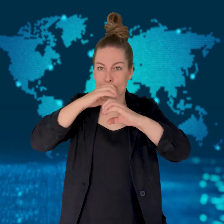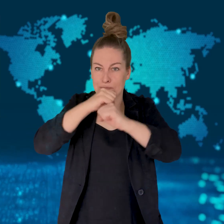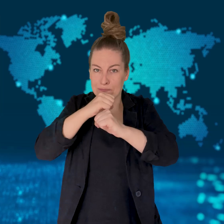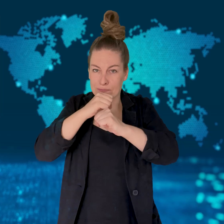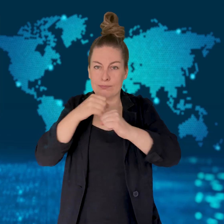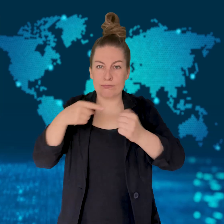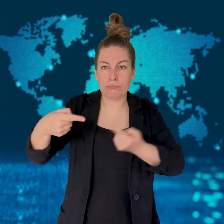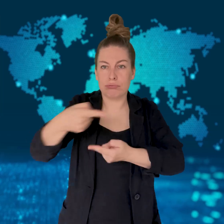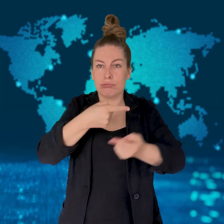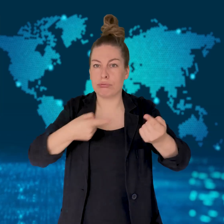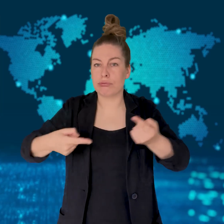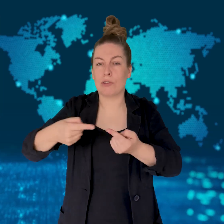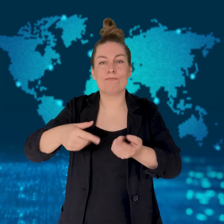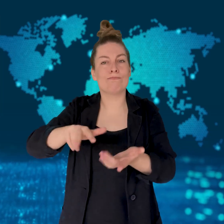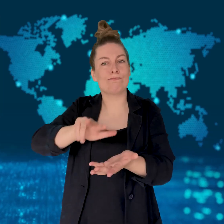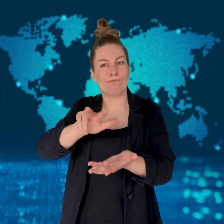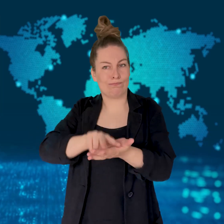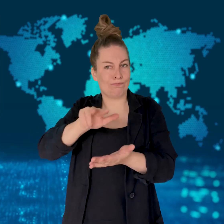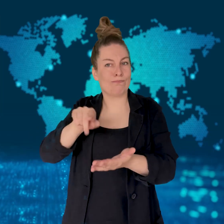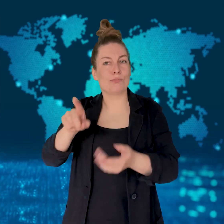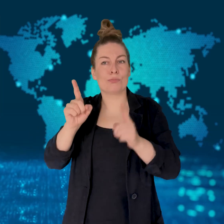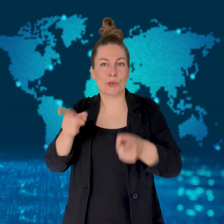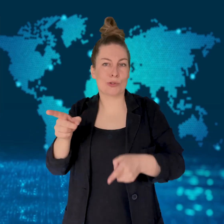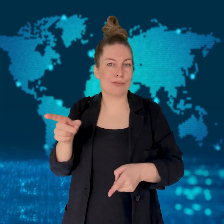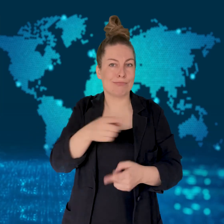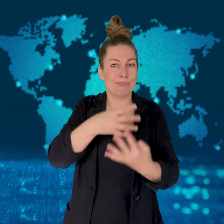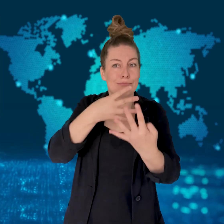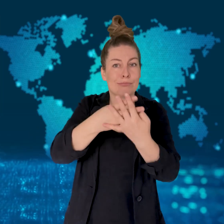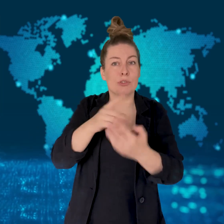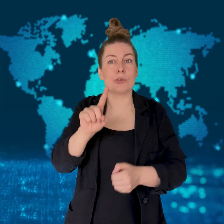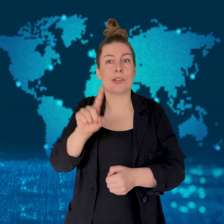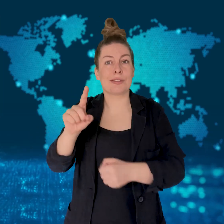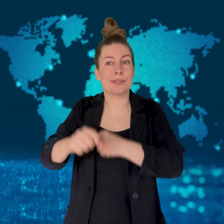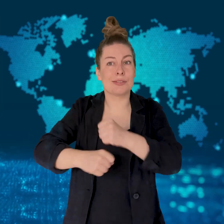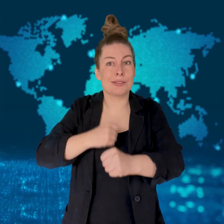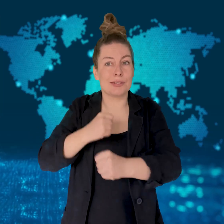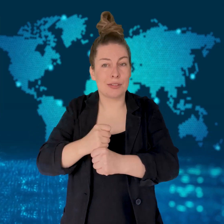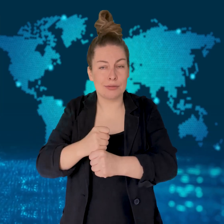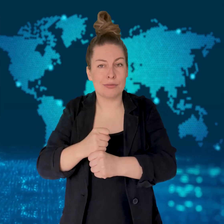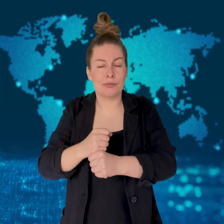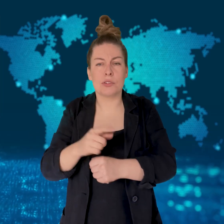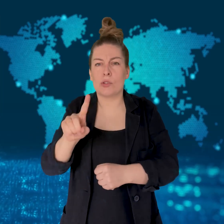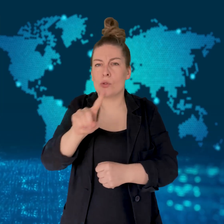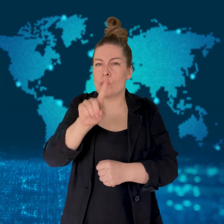took place in Saudi Arabia's Specialized Criminal Court